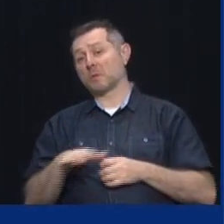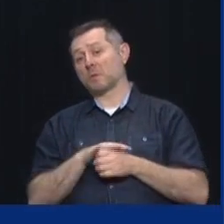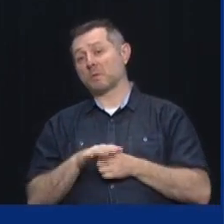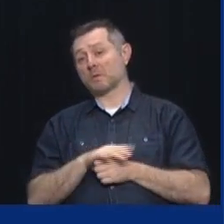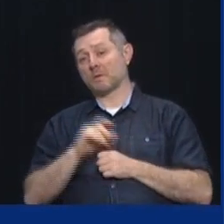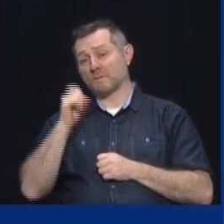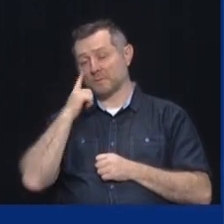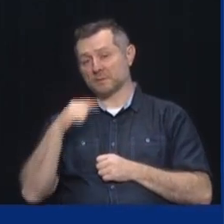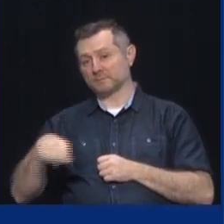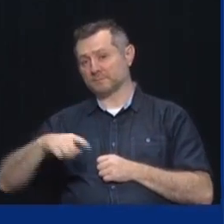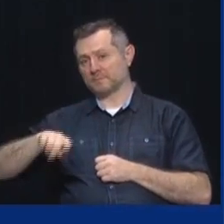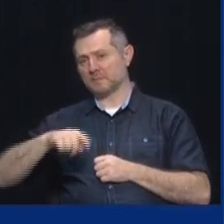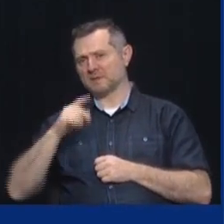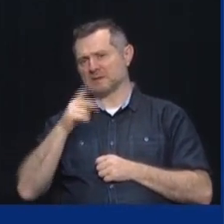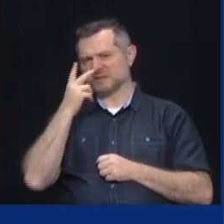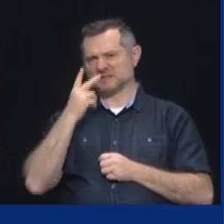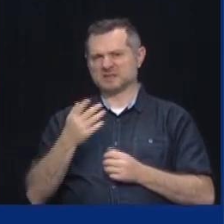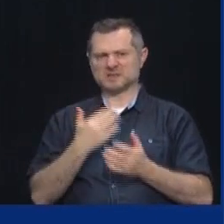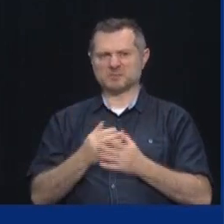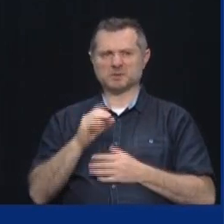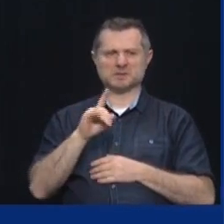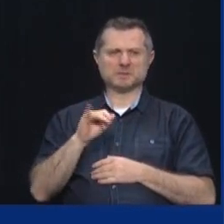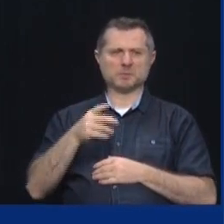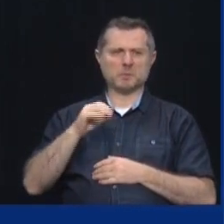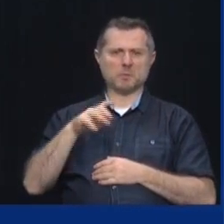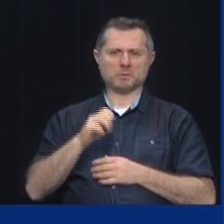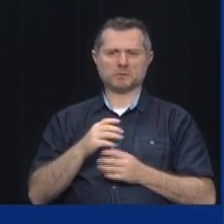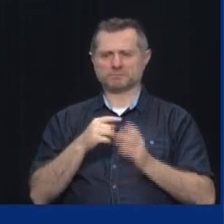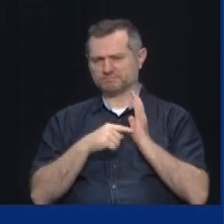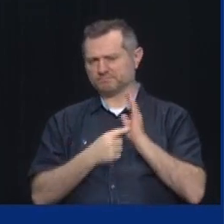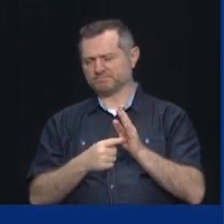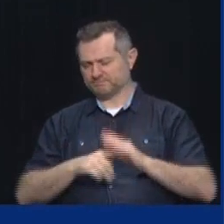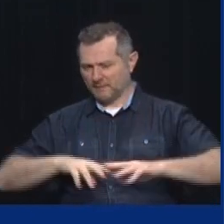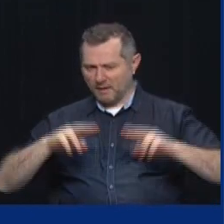WE WANT TO FOCUS ON ZIP CODES. ZIP CODES ARE RELATIVELY SMALL,